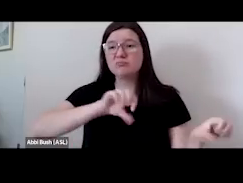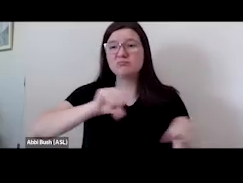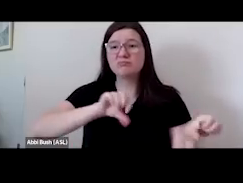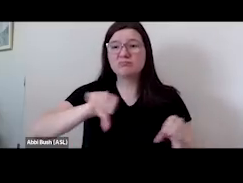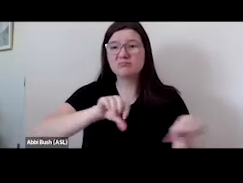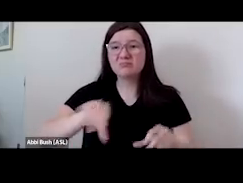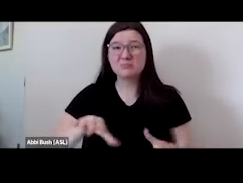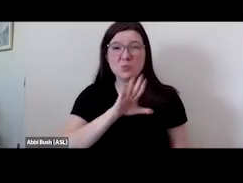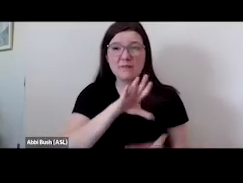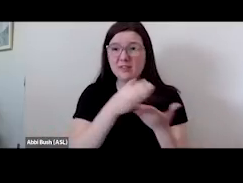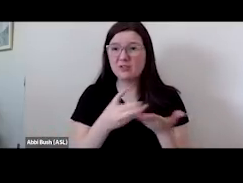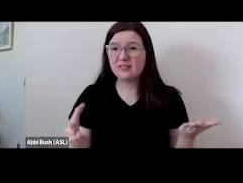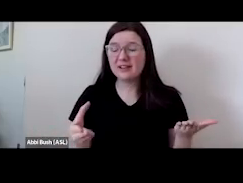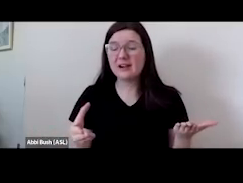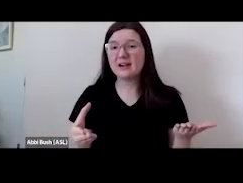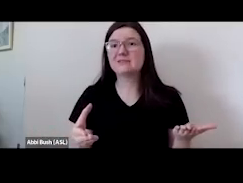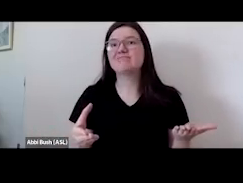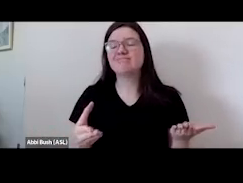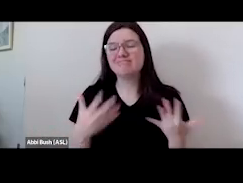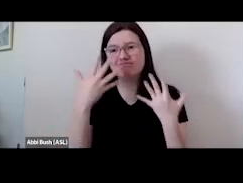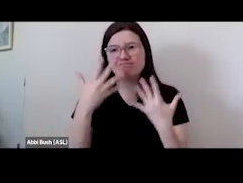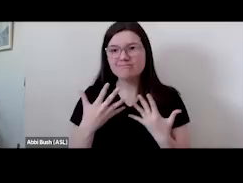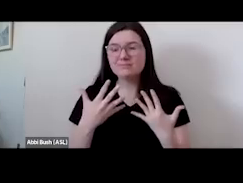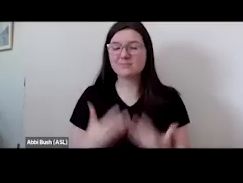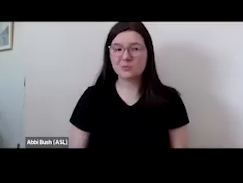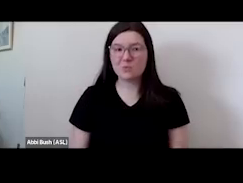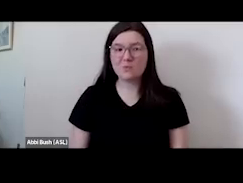that happens when you're, you're having too many items in one's tent and you're living on the street.